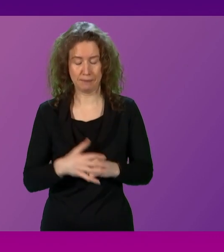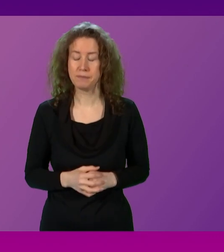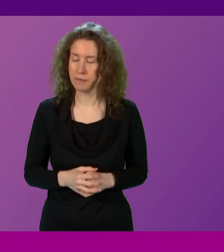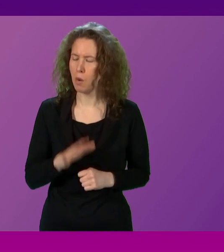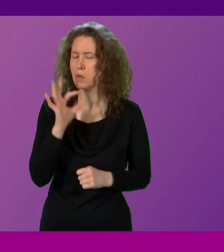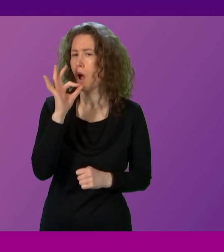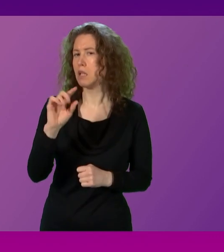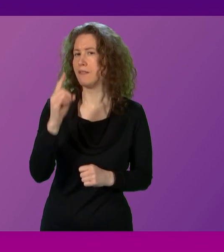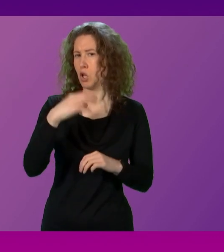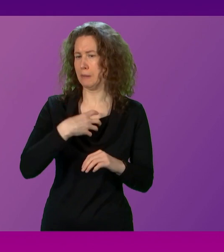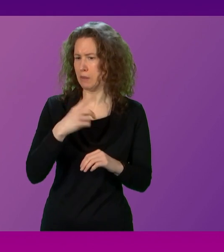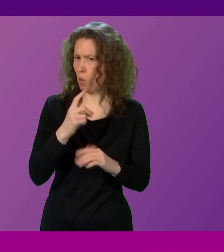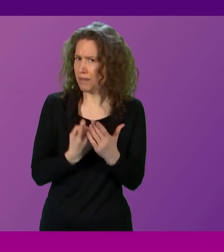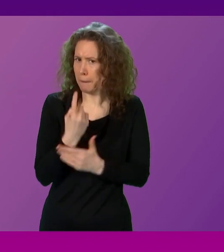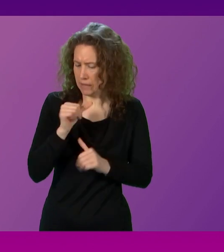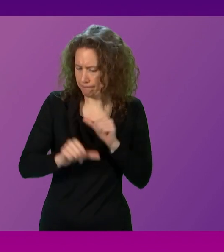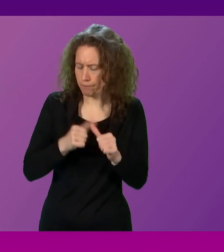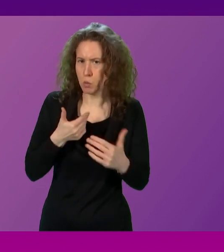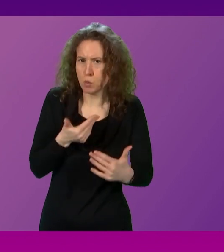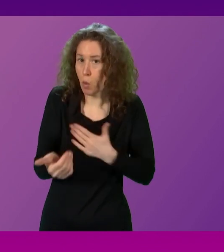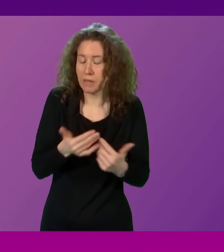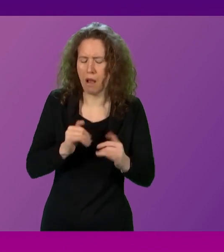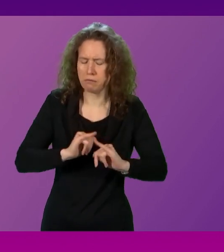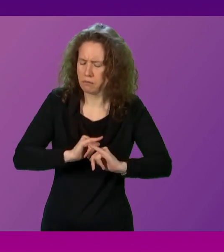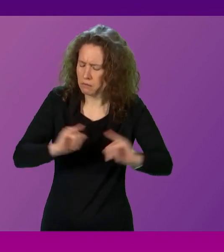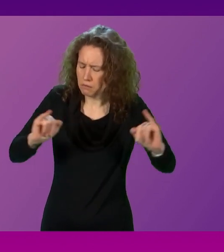To ask the First Minister what steps are being taken to tackle unethical and illegal dog